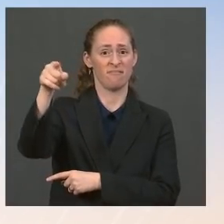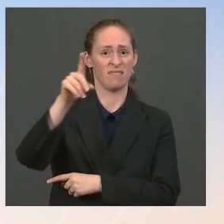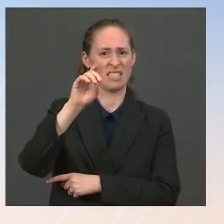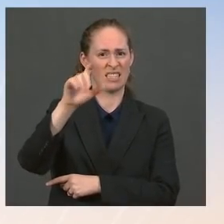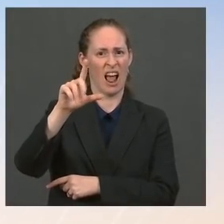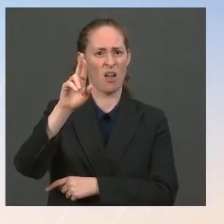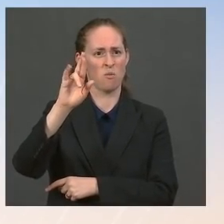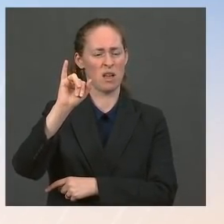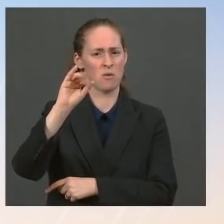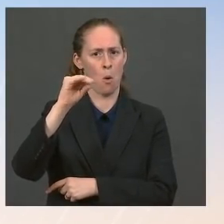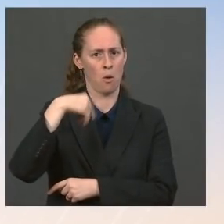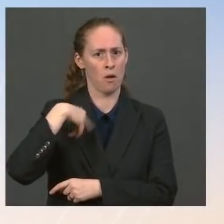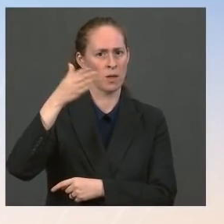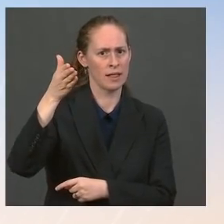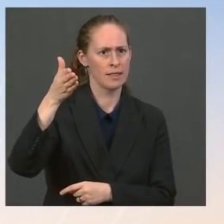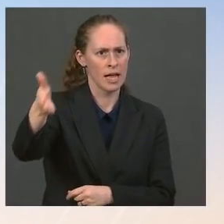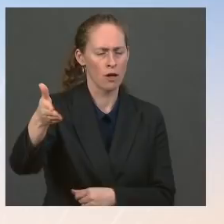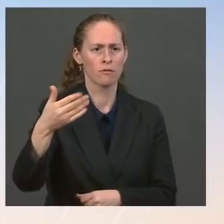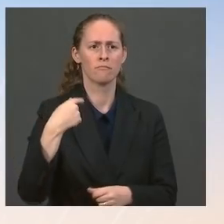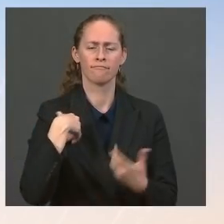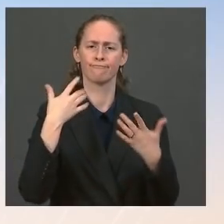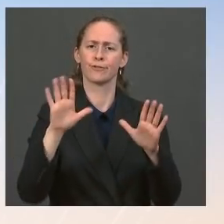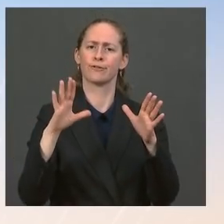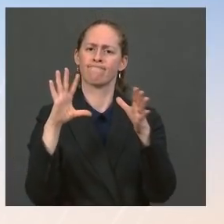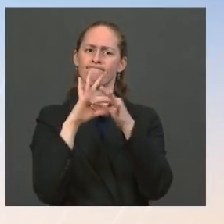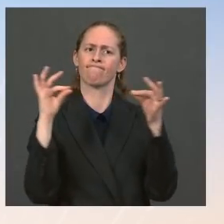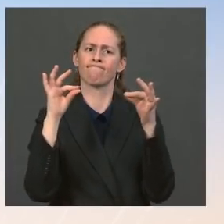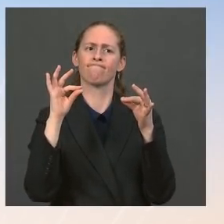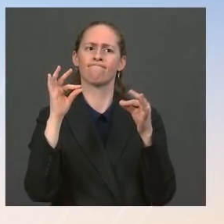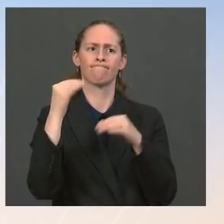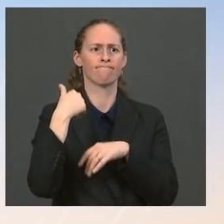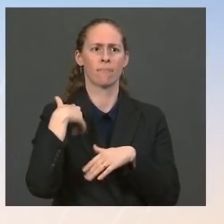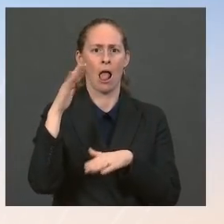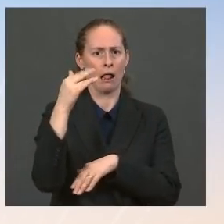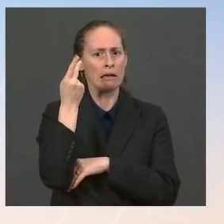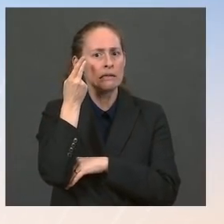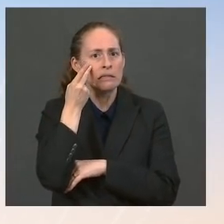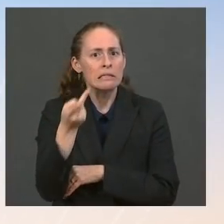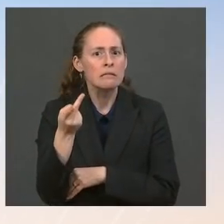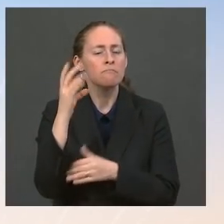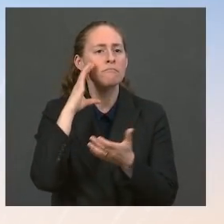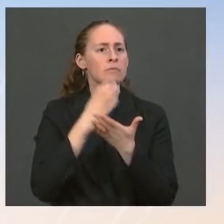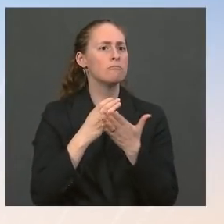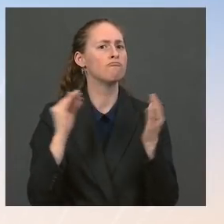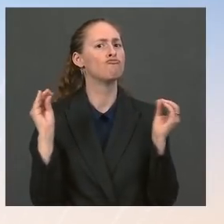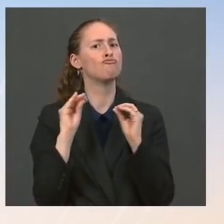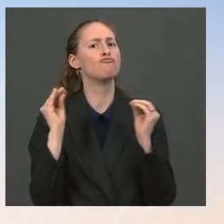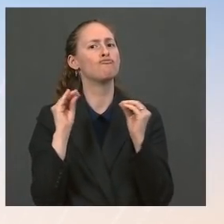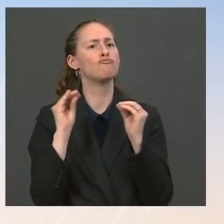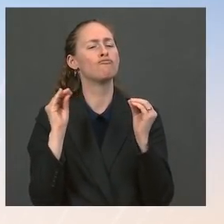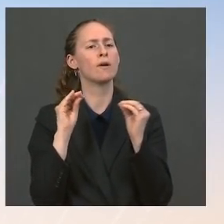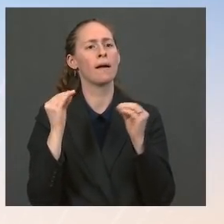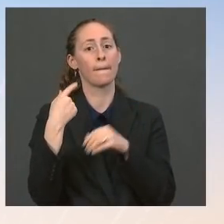and I made the statements without having seen the images. I saw the images on the flight back,